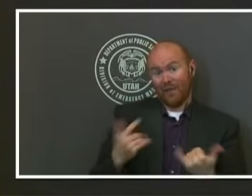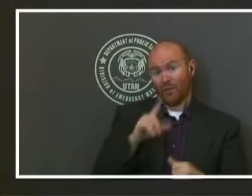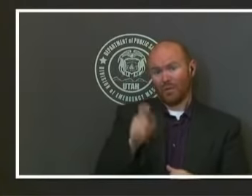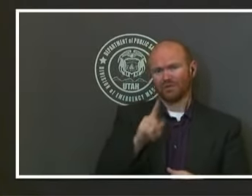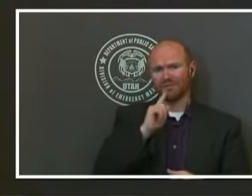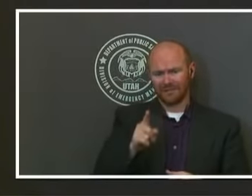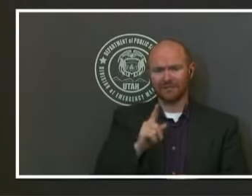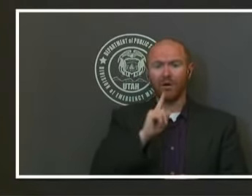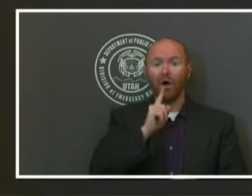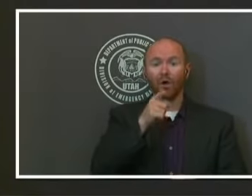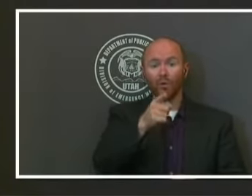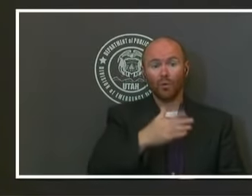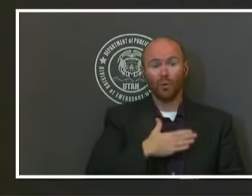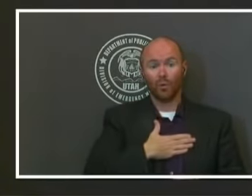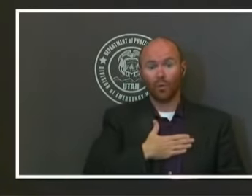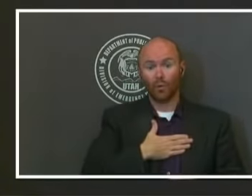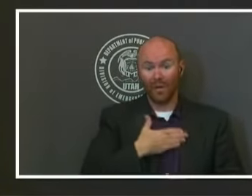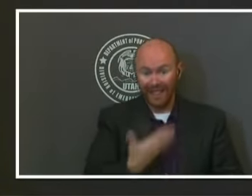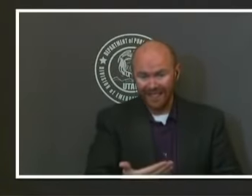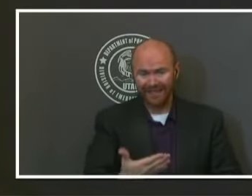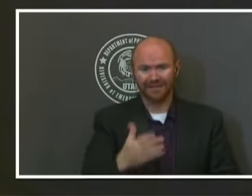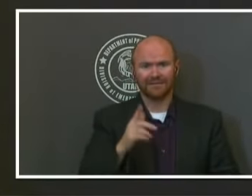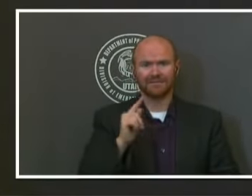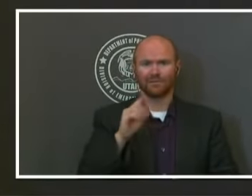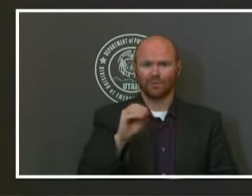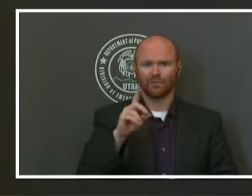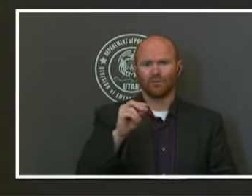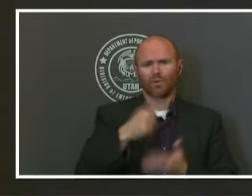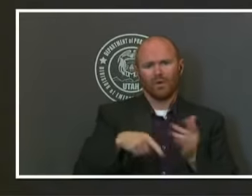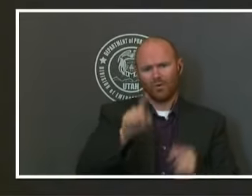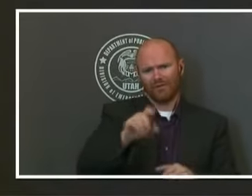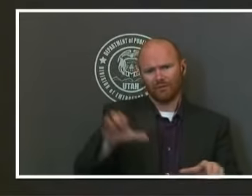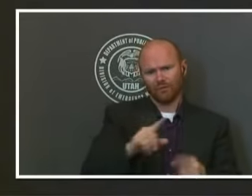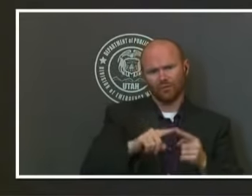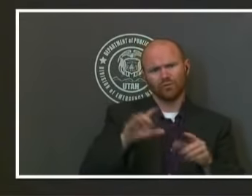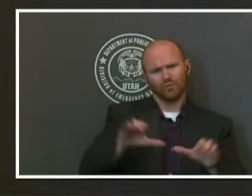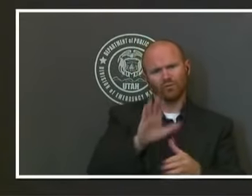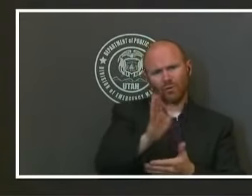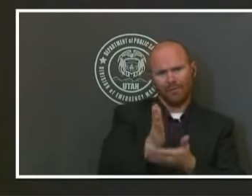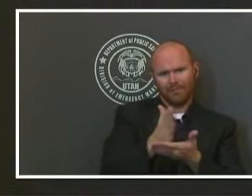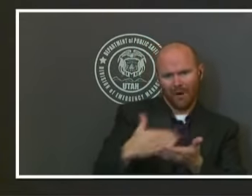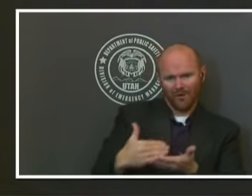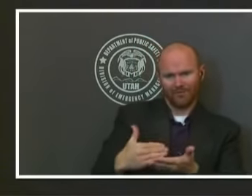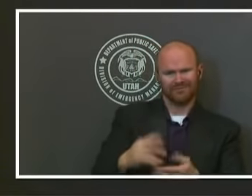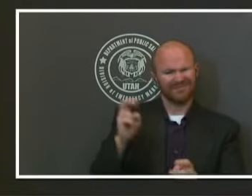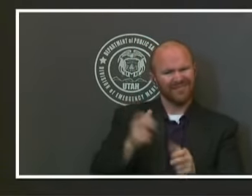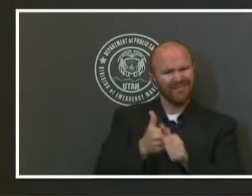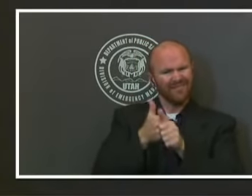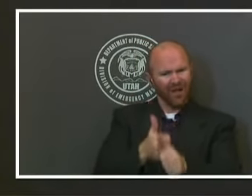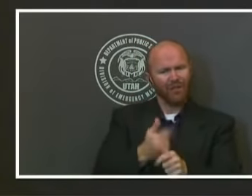willing to Gerry all those